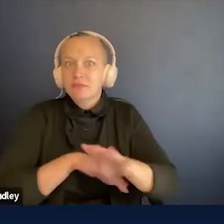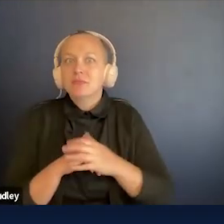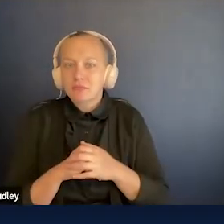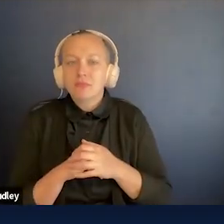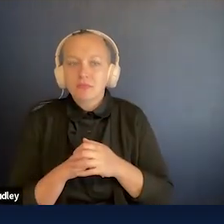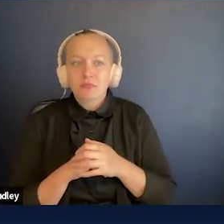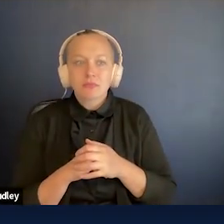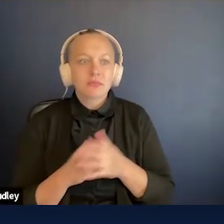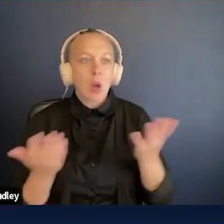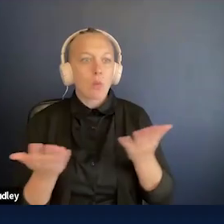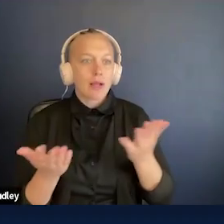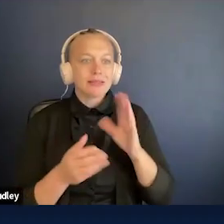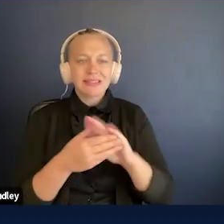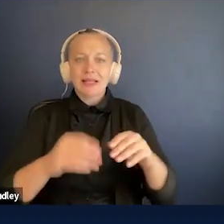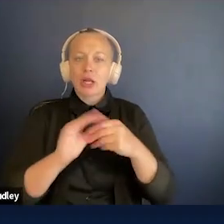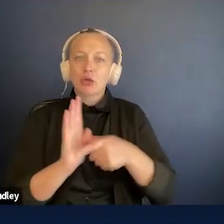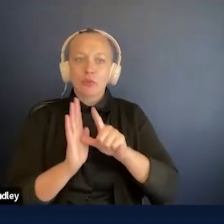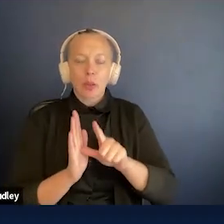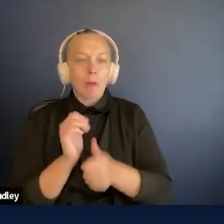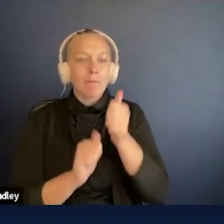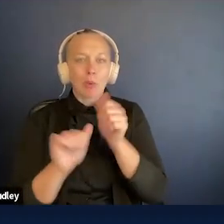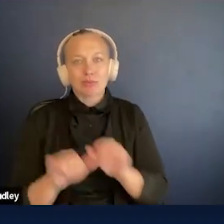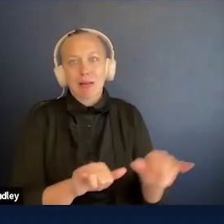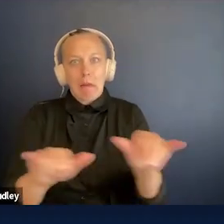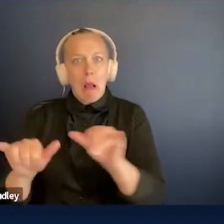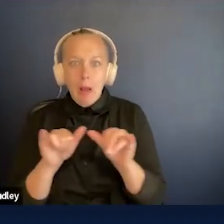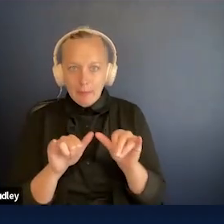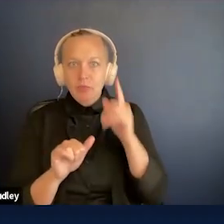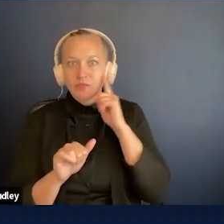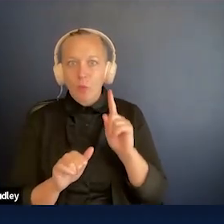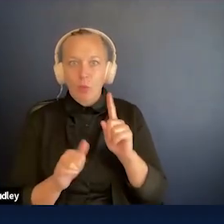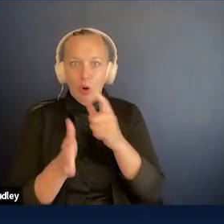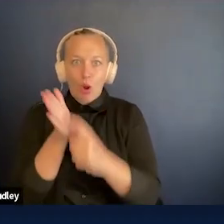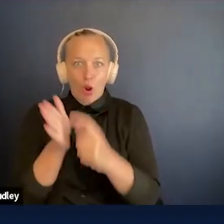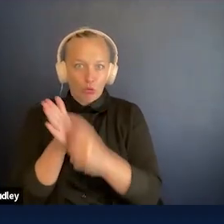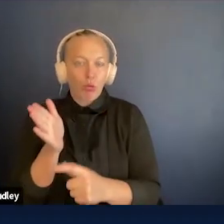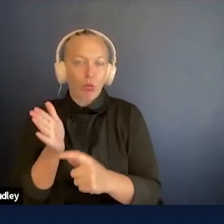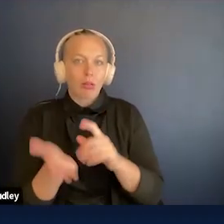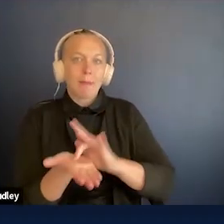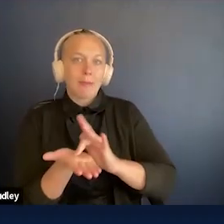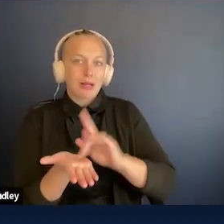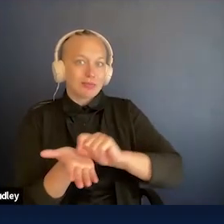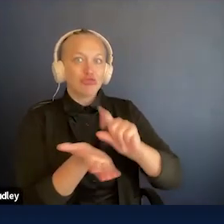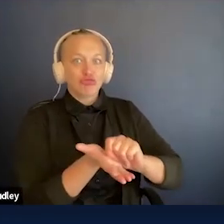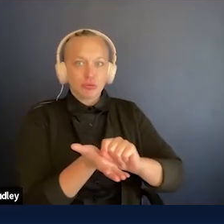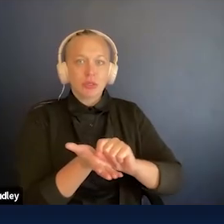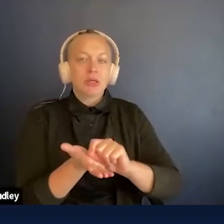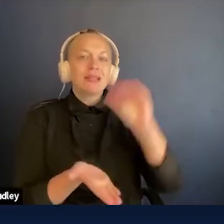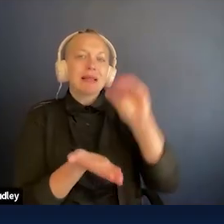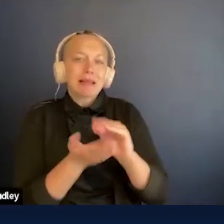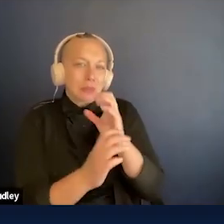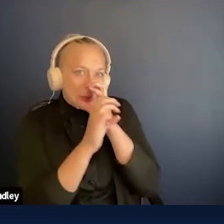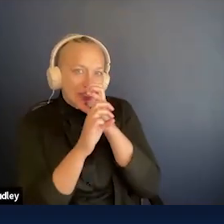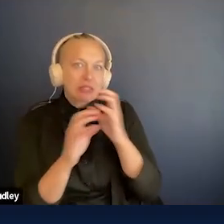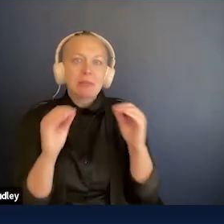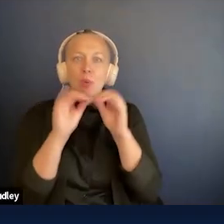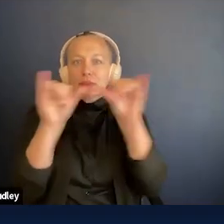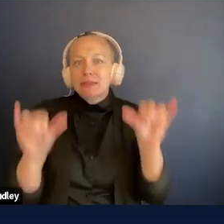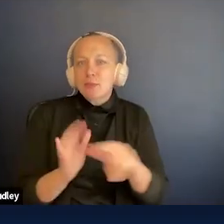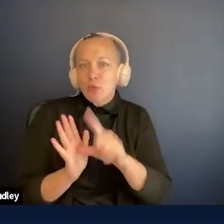So what is narrative review is the most common type of articles in medical literature. It is less rigid than systematic review without it, because it doesn't have a formal research.